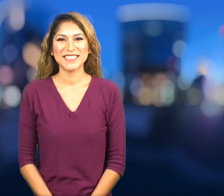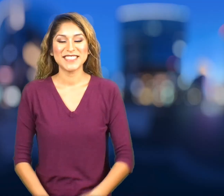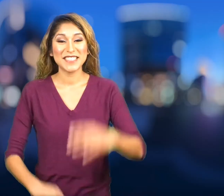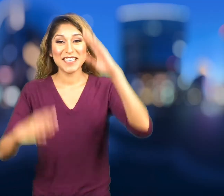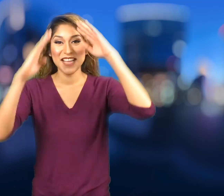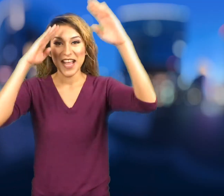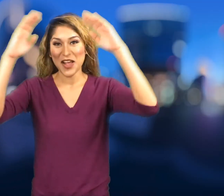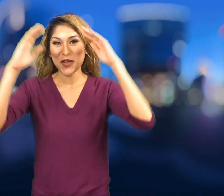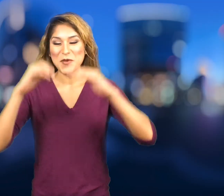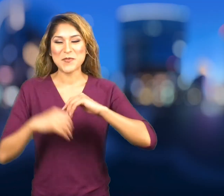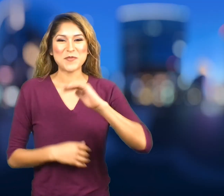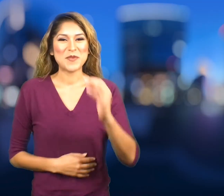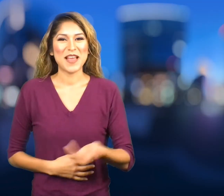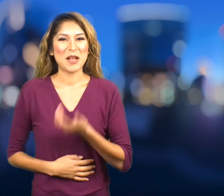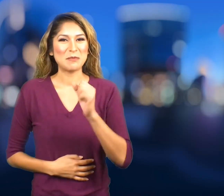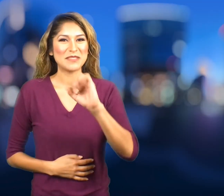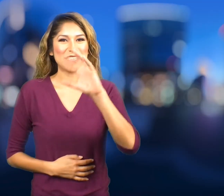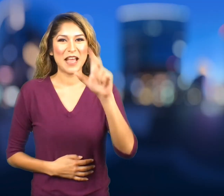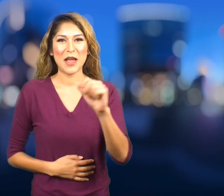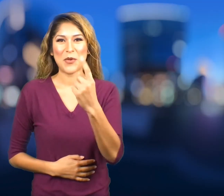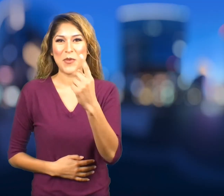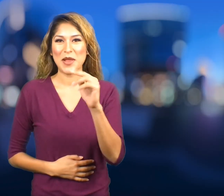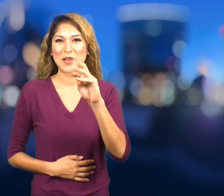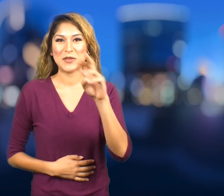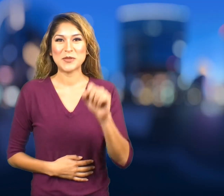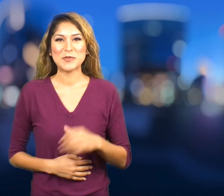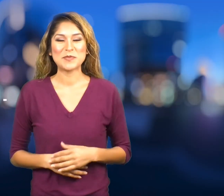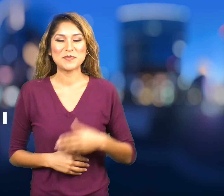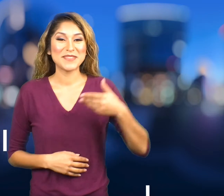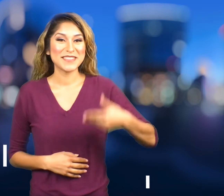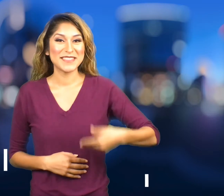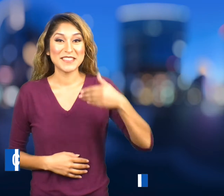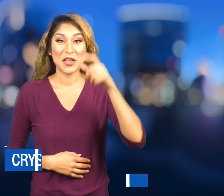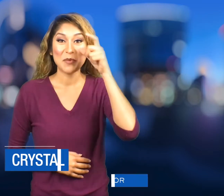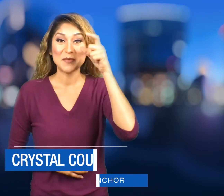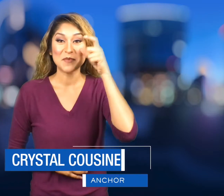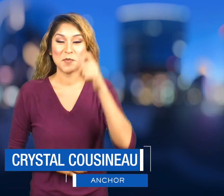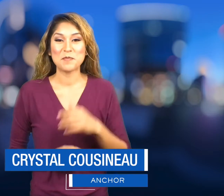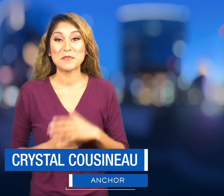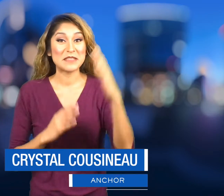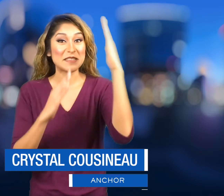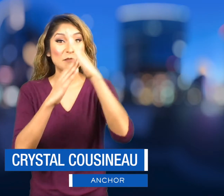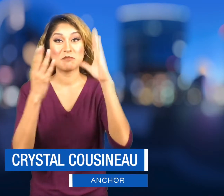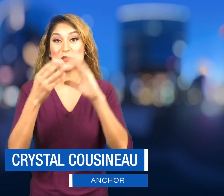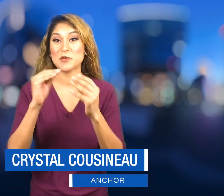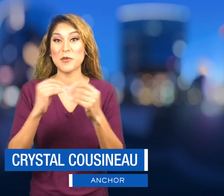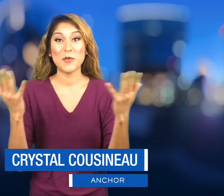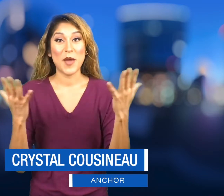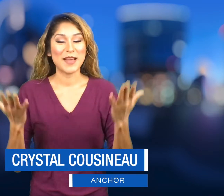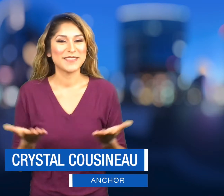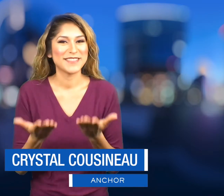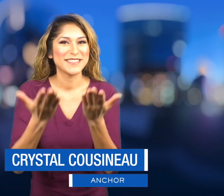Hello everyone. Welcome to Sign1News. I am at Crystal Cousineau. And here are your top stories for today.